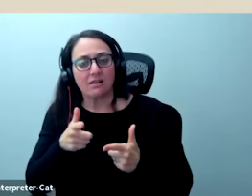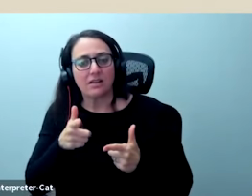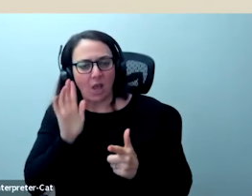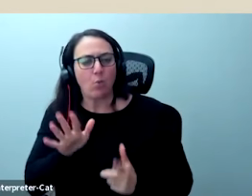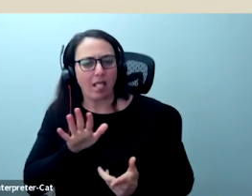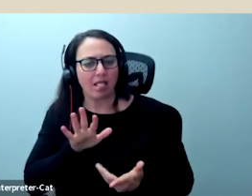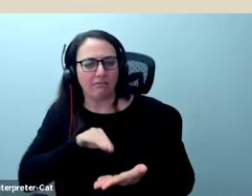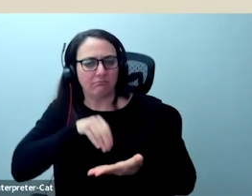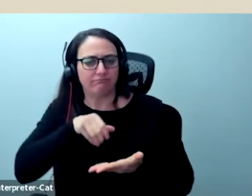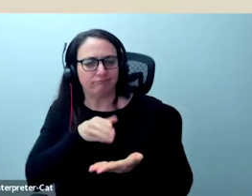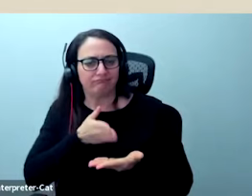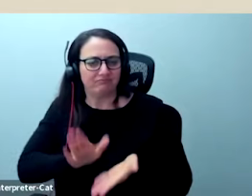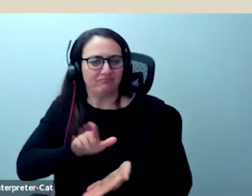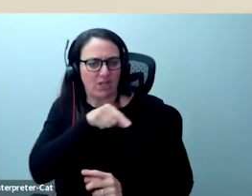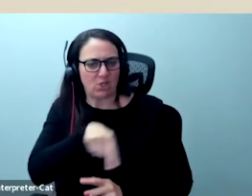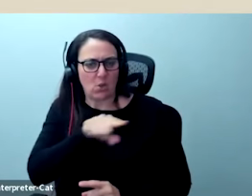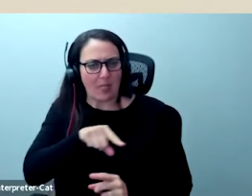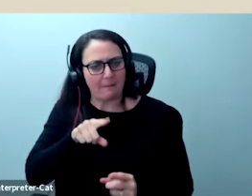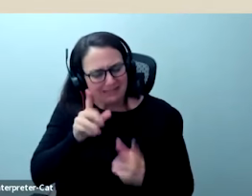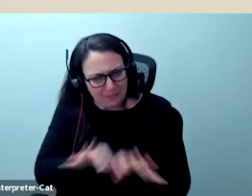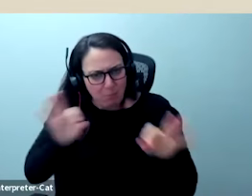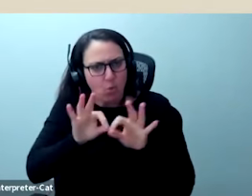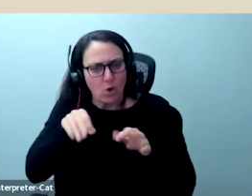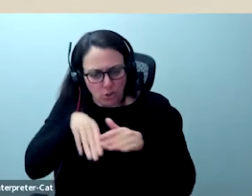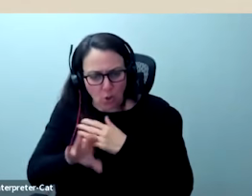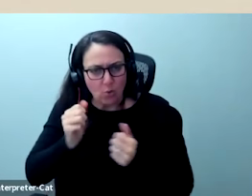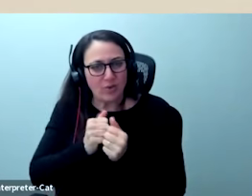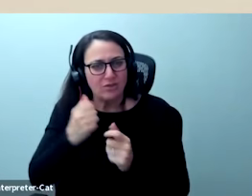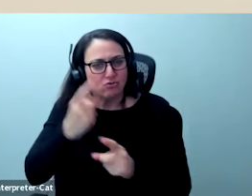So it's so important that you go in with the right intentions and the right mindset